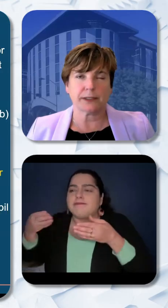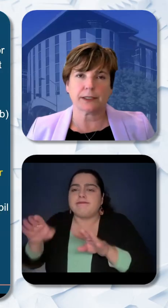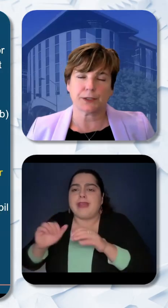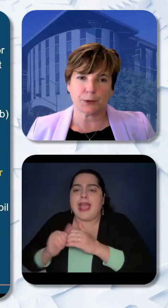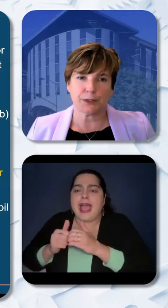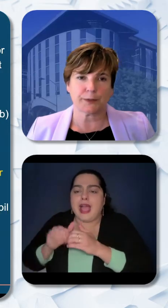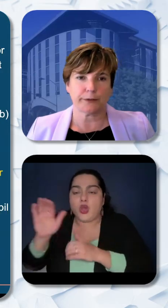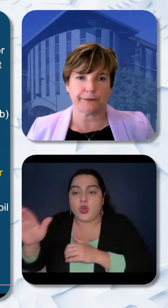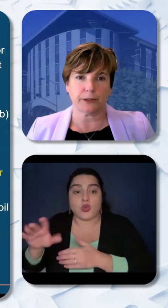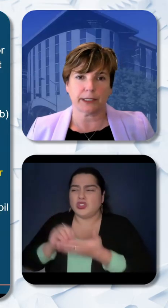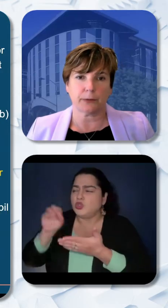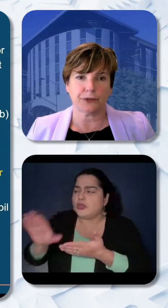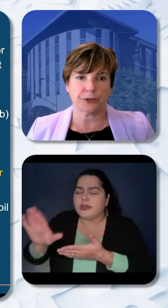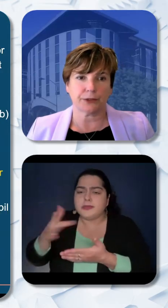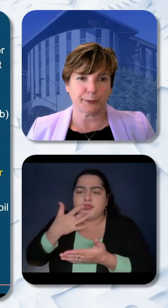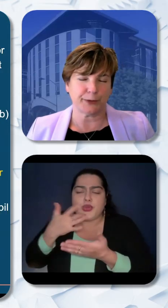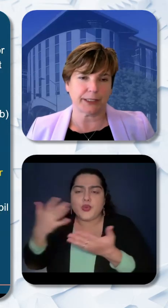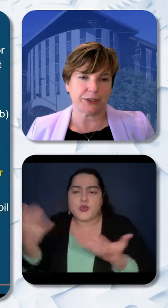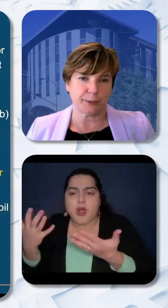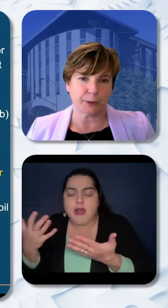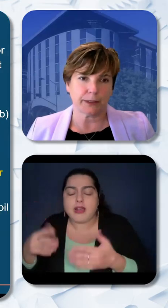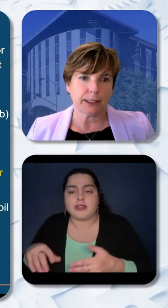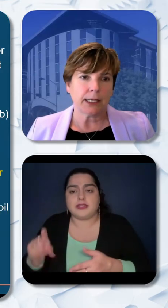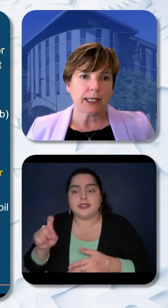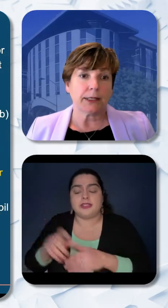What is the student's preferred language or communication mode?